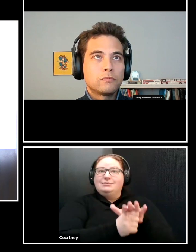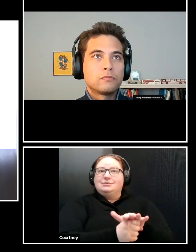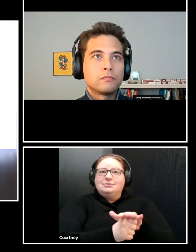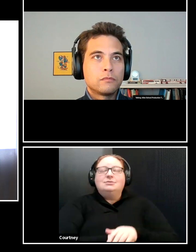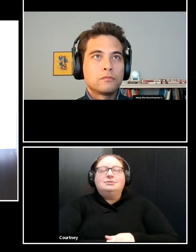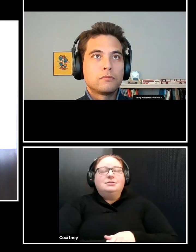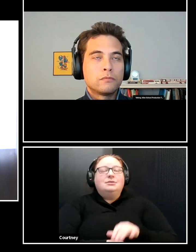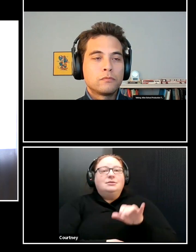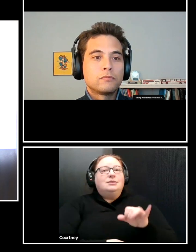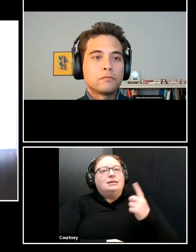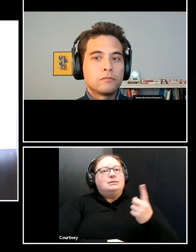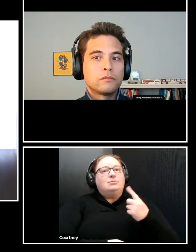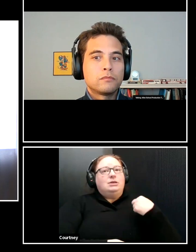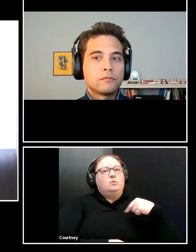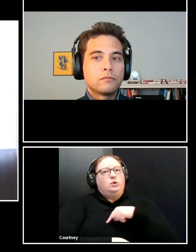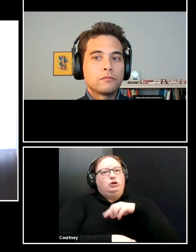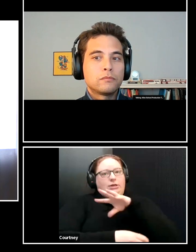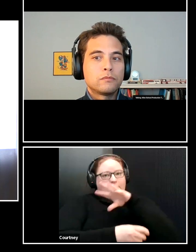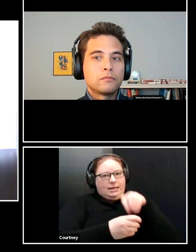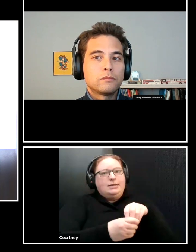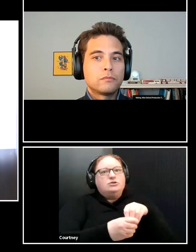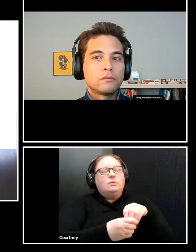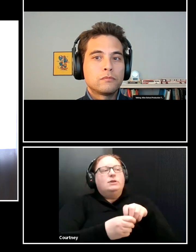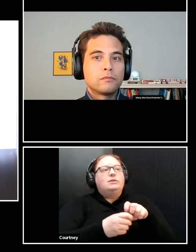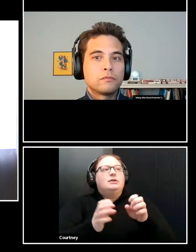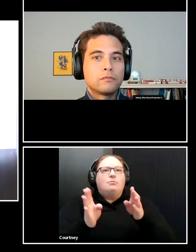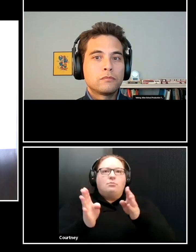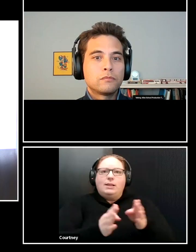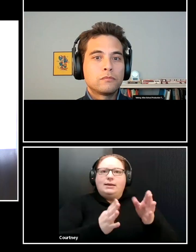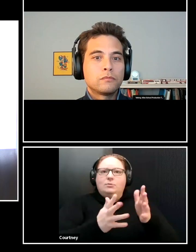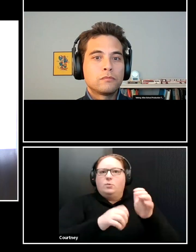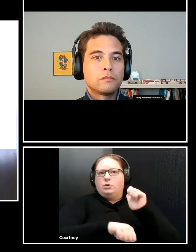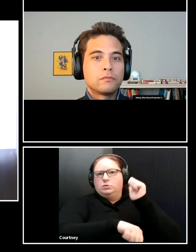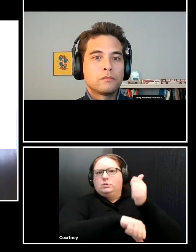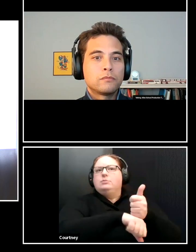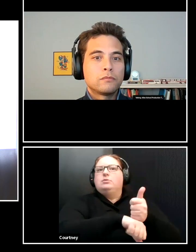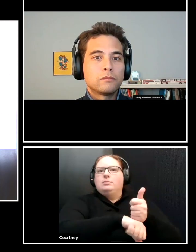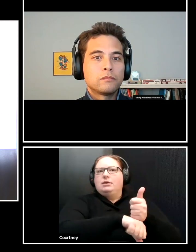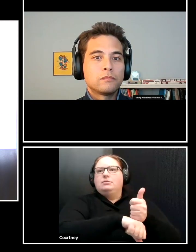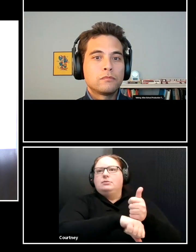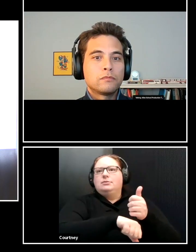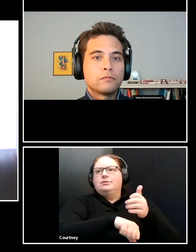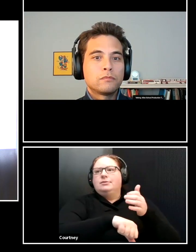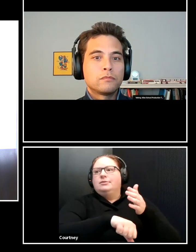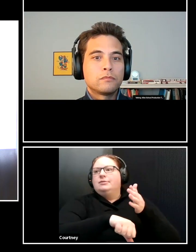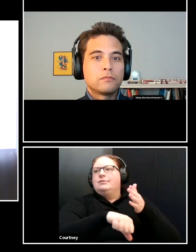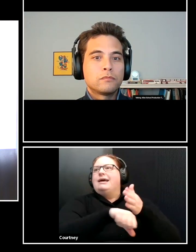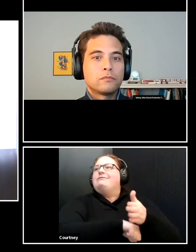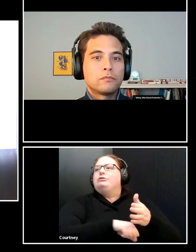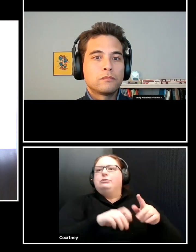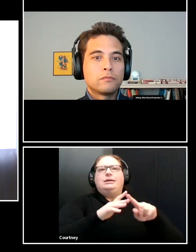engaged with and planning to probably implement uh after maybe the initial report in June.